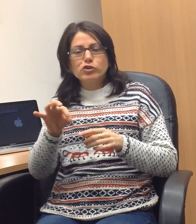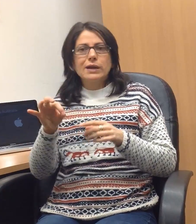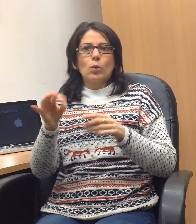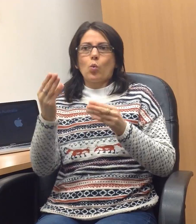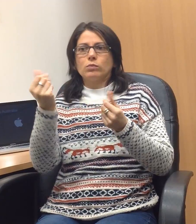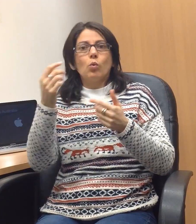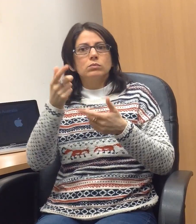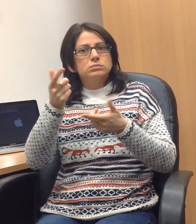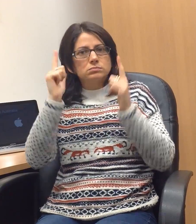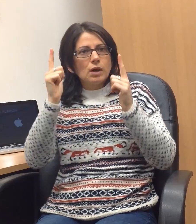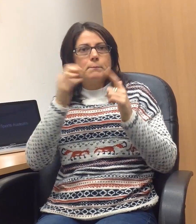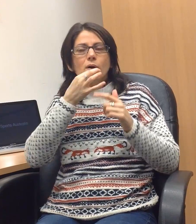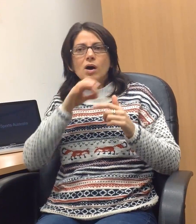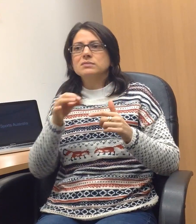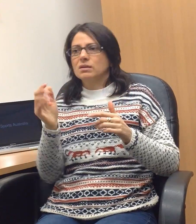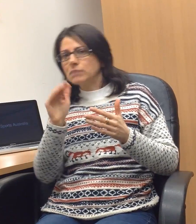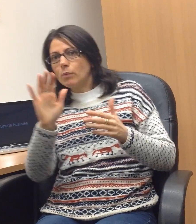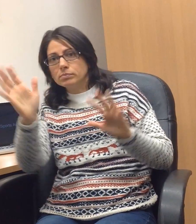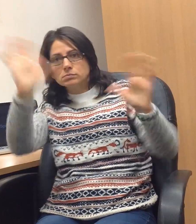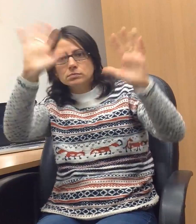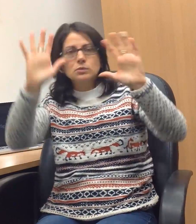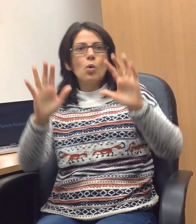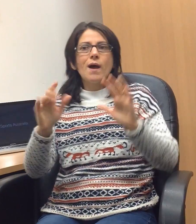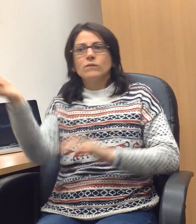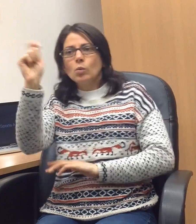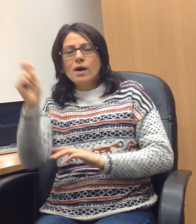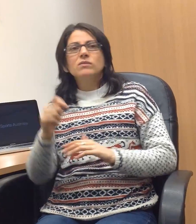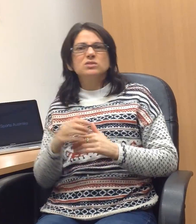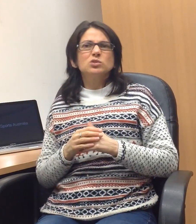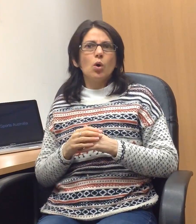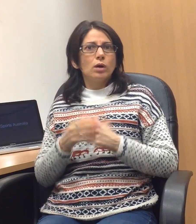referees or umpires wave the flag.